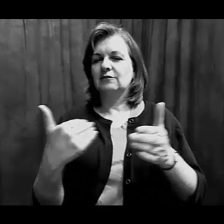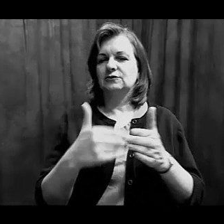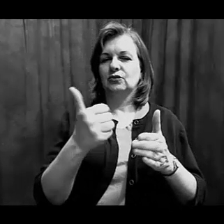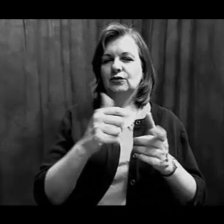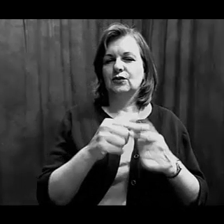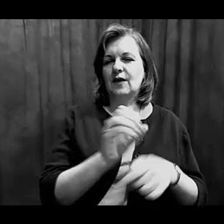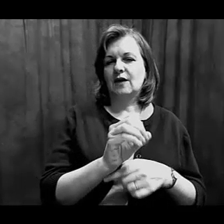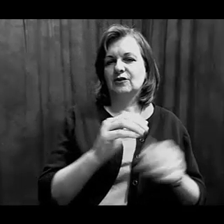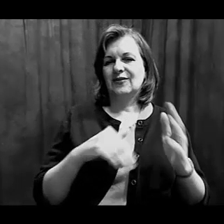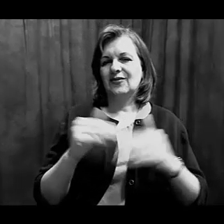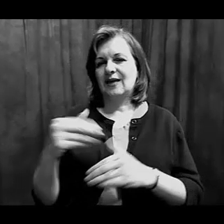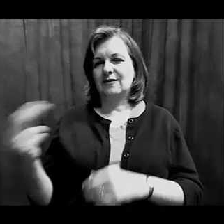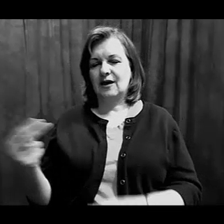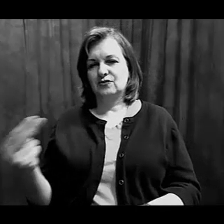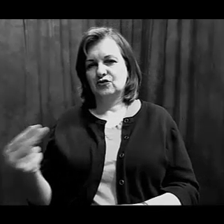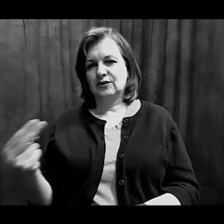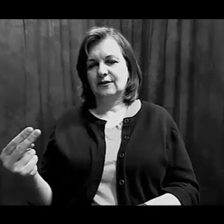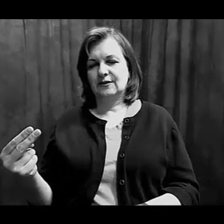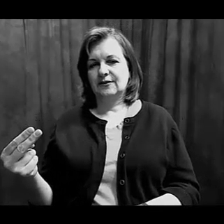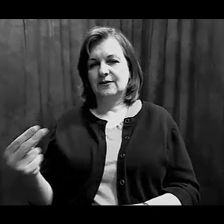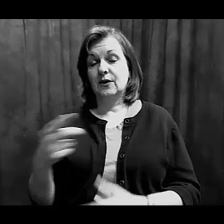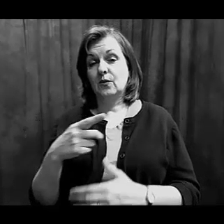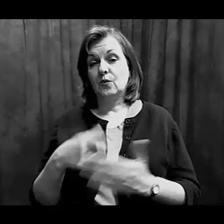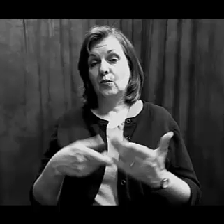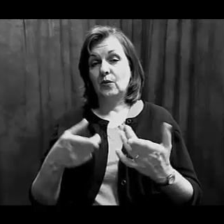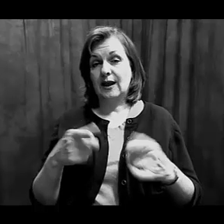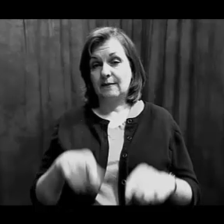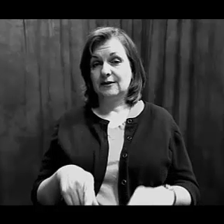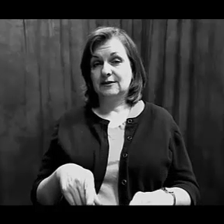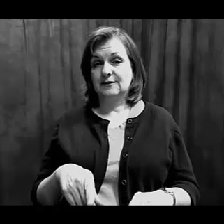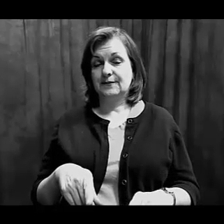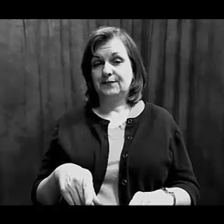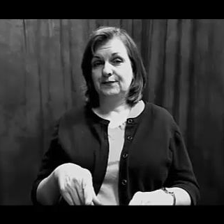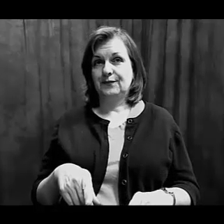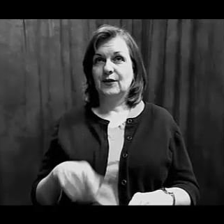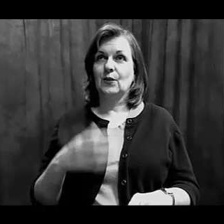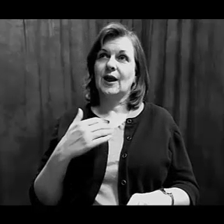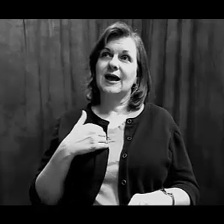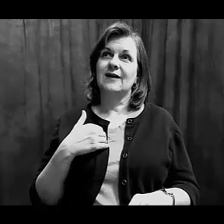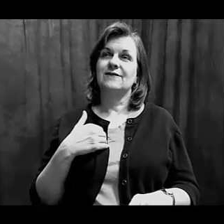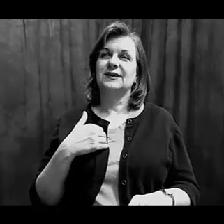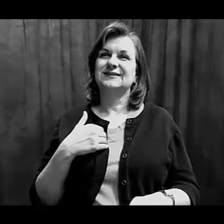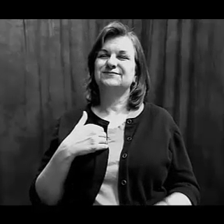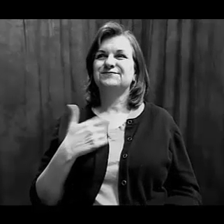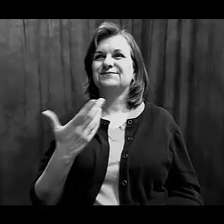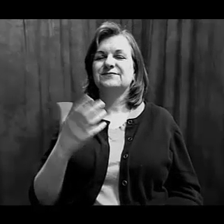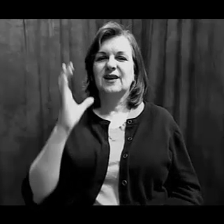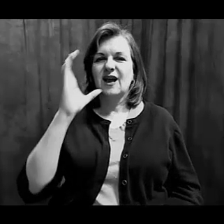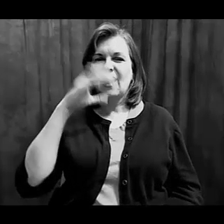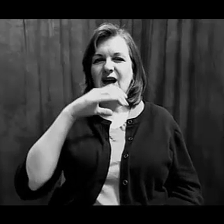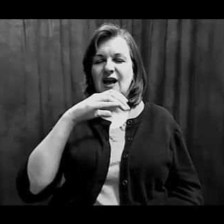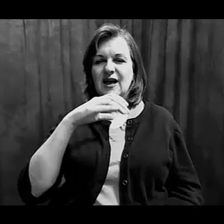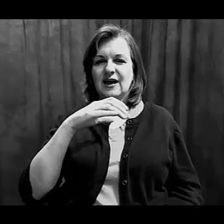are actually going to spend more time around oxygen than they are around hydrogen so we end up with is this kind of